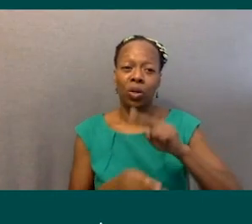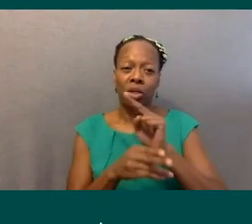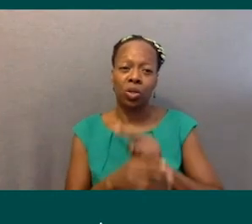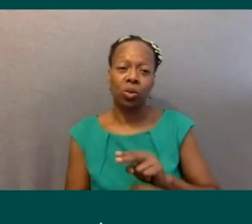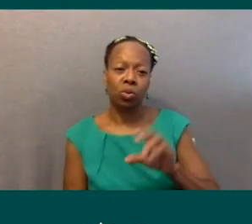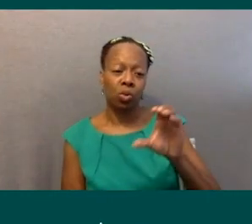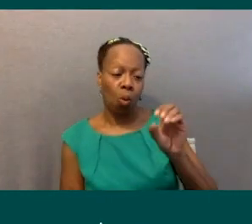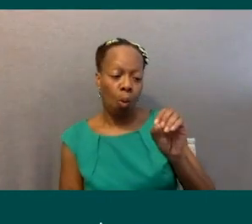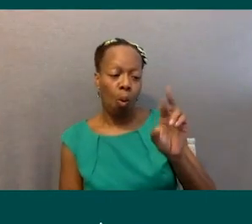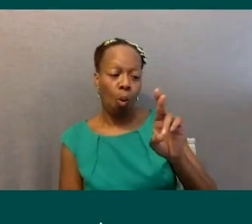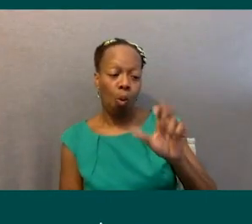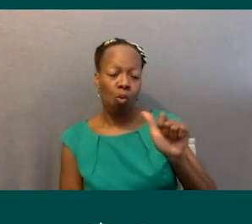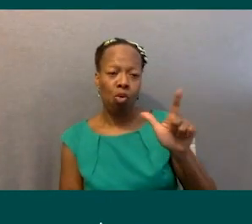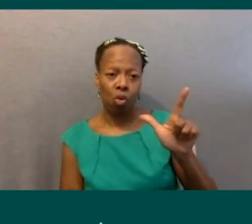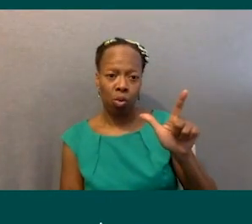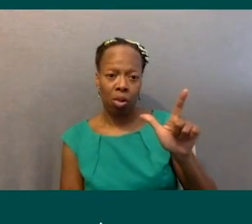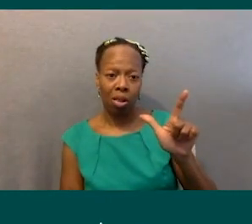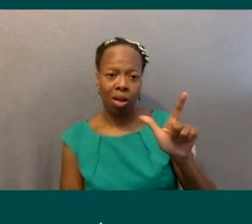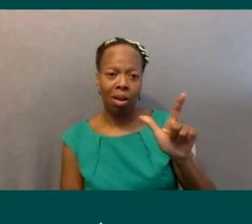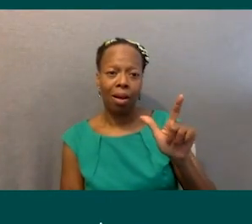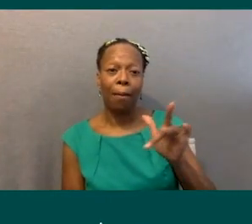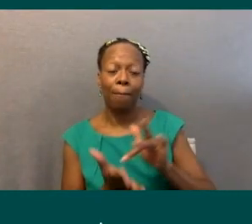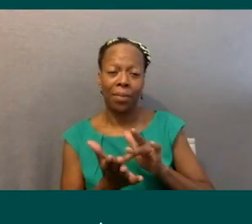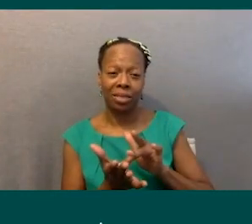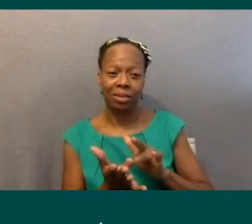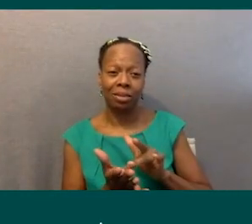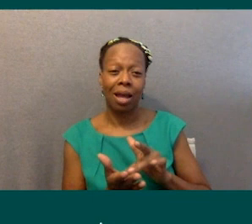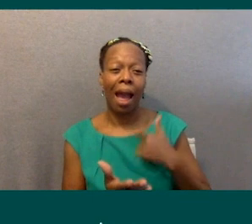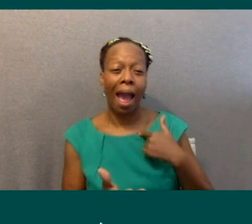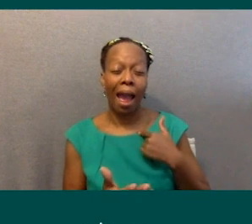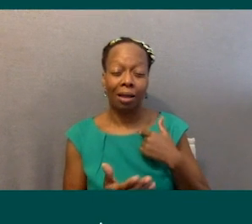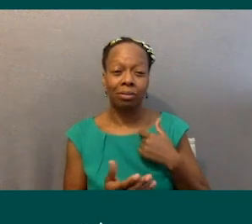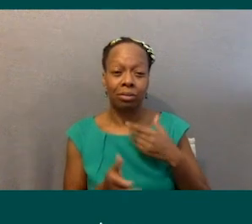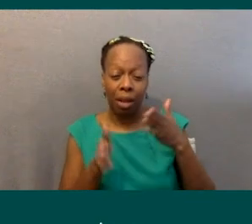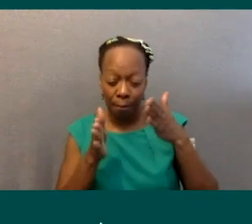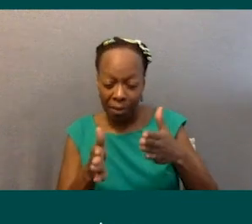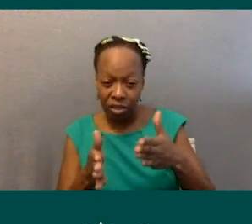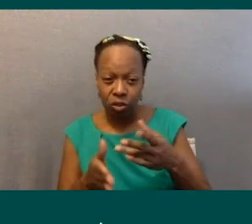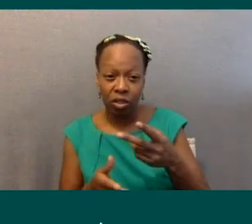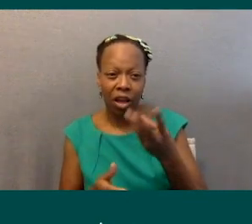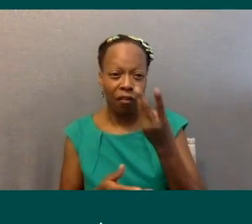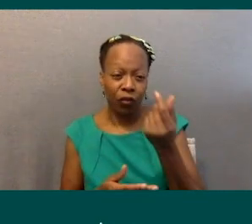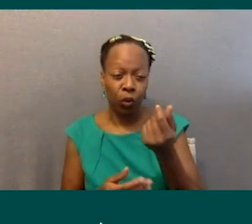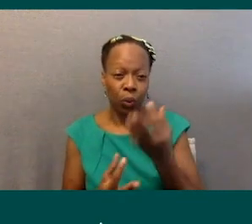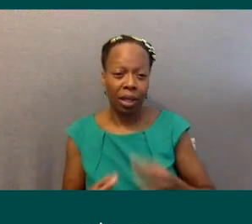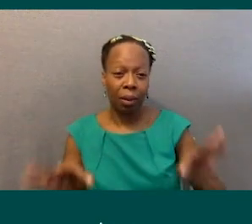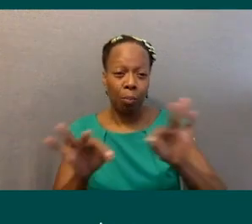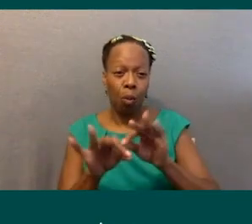a couple of things are very carefully addressed. If patients are really small,